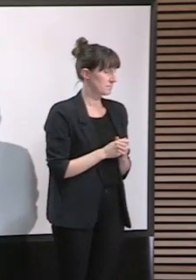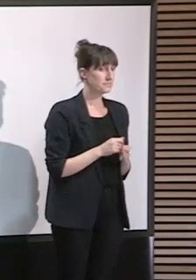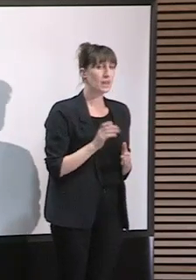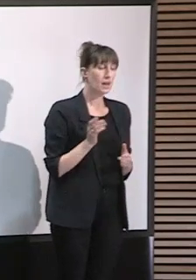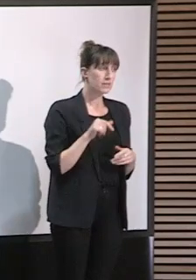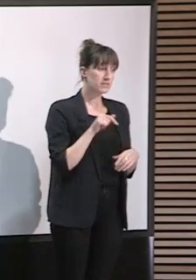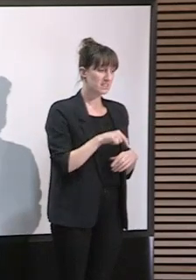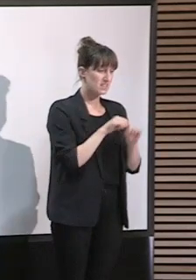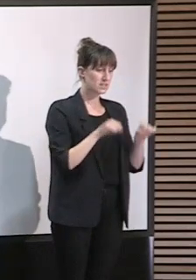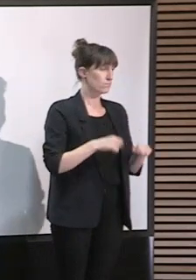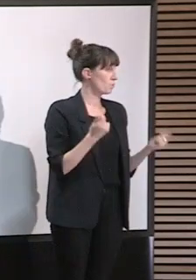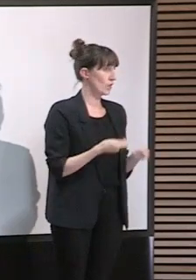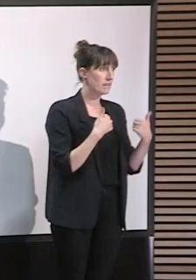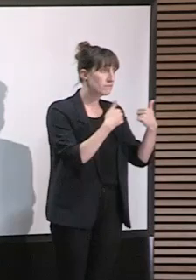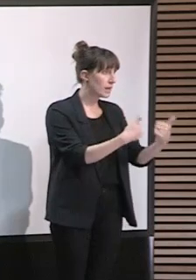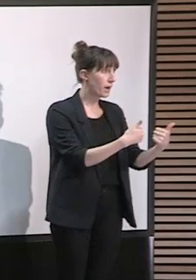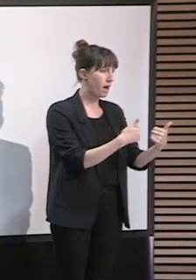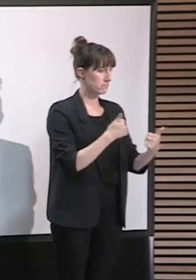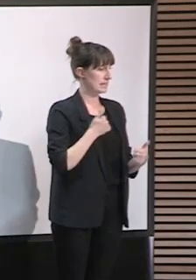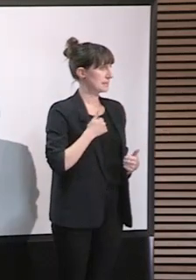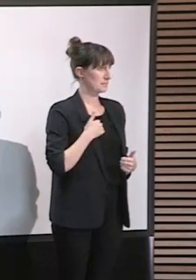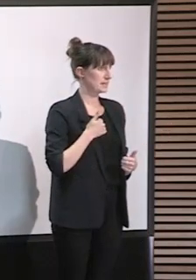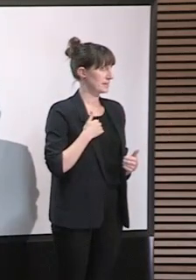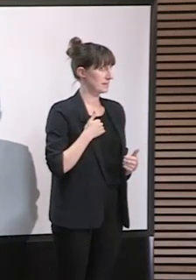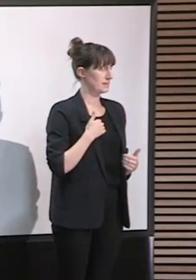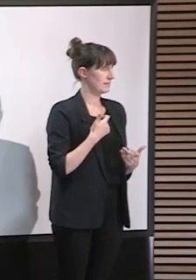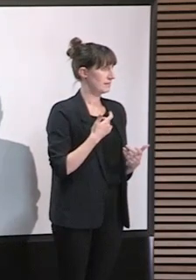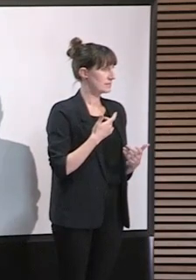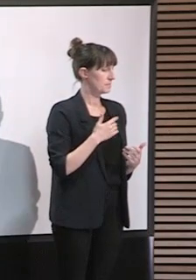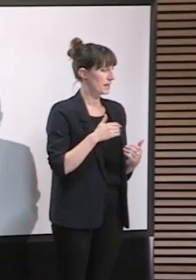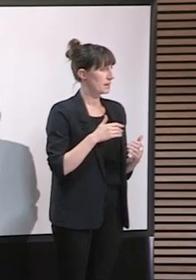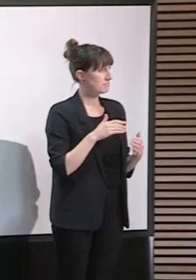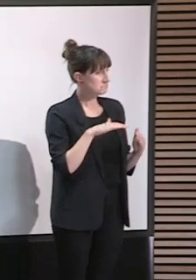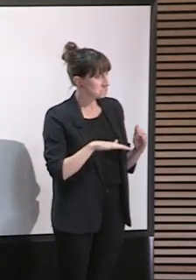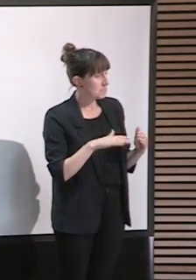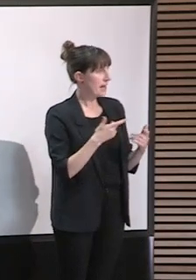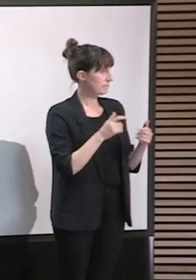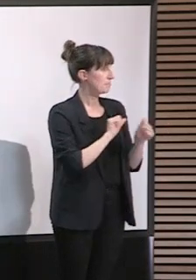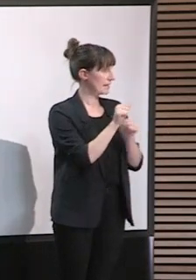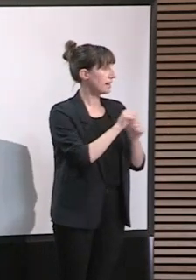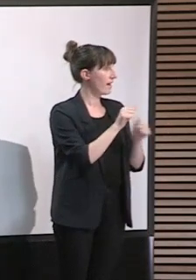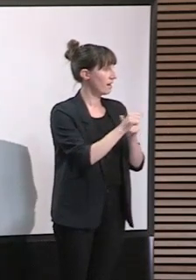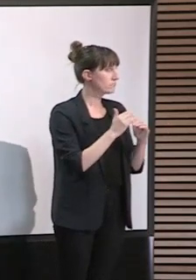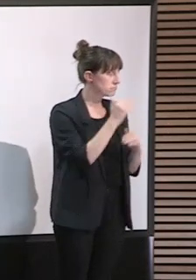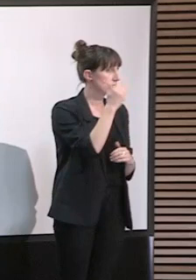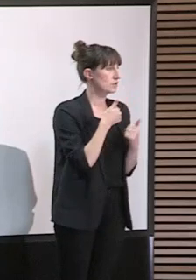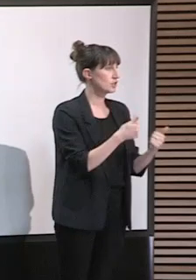The systems are not only holding up but are performing as well if 23409 better than -- if not